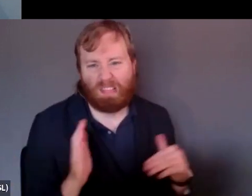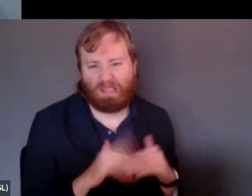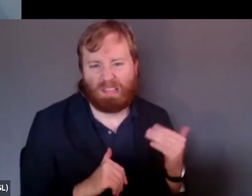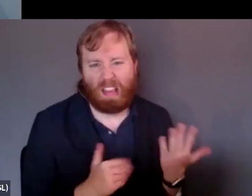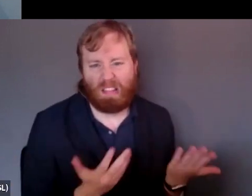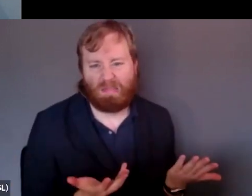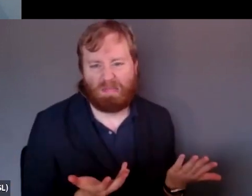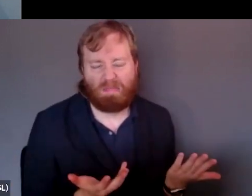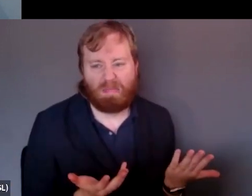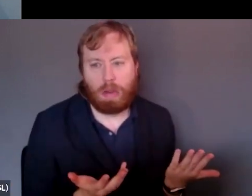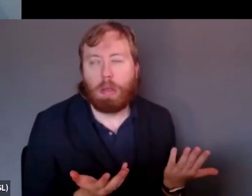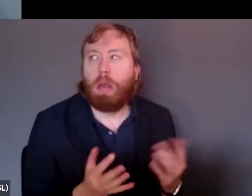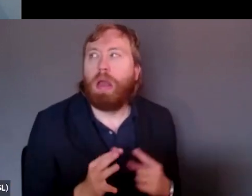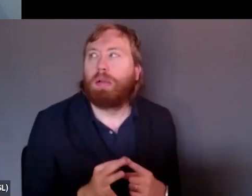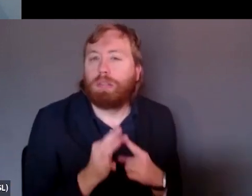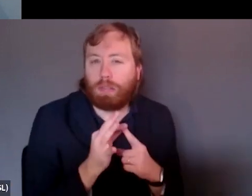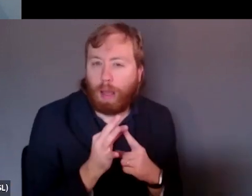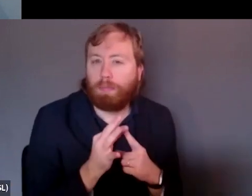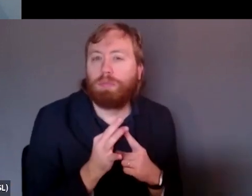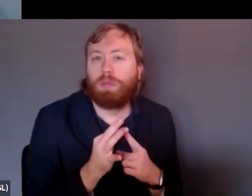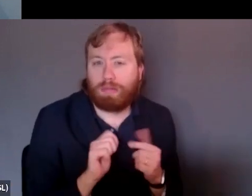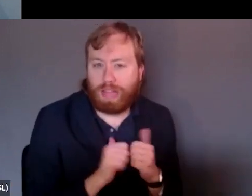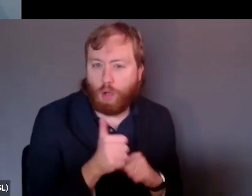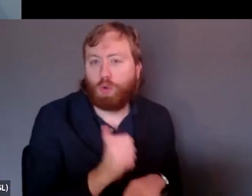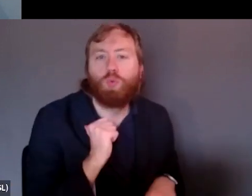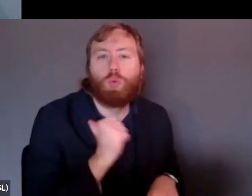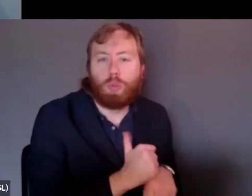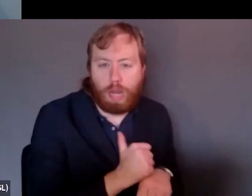other than how you lay out maps